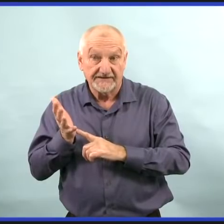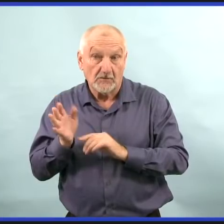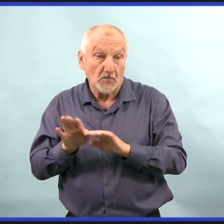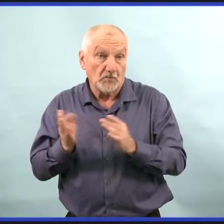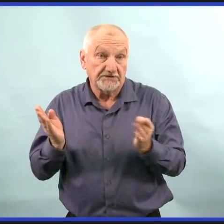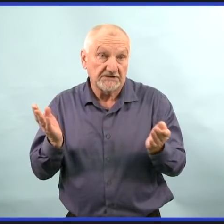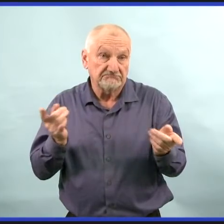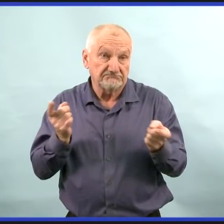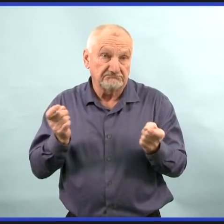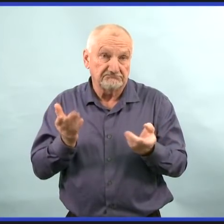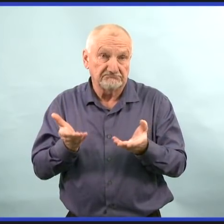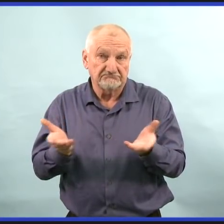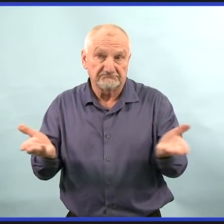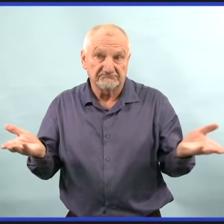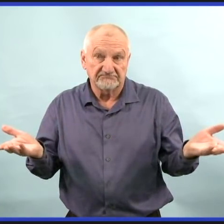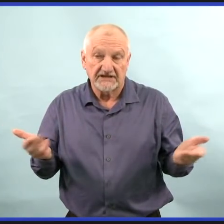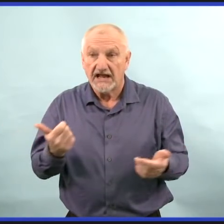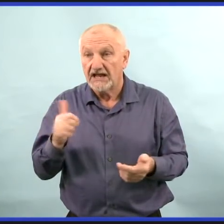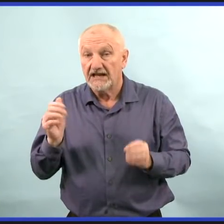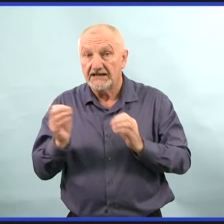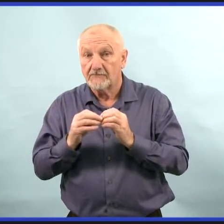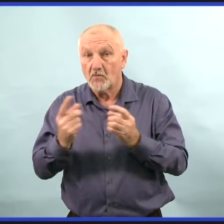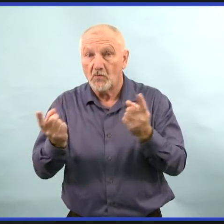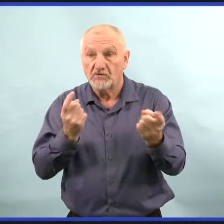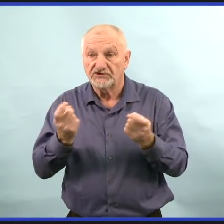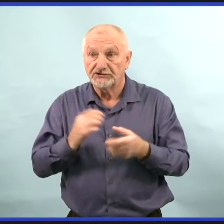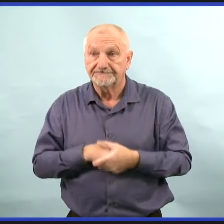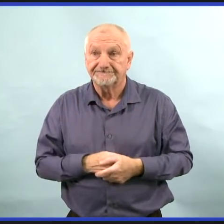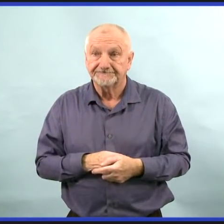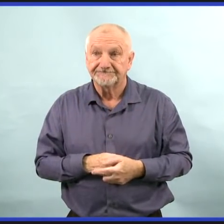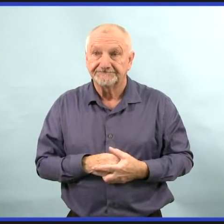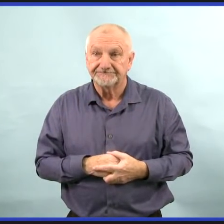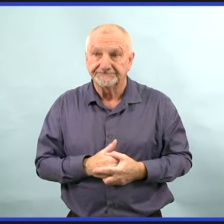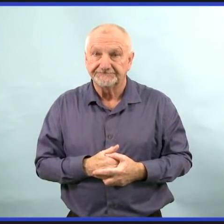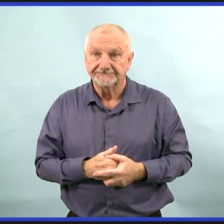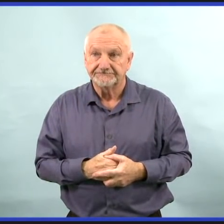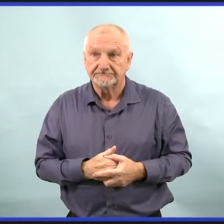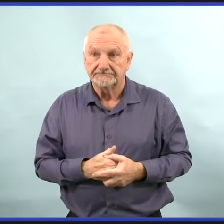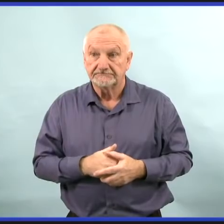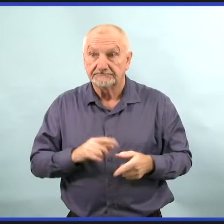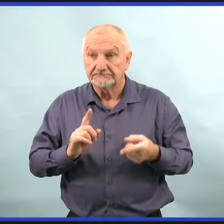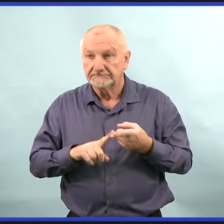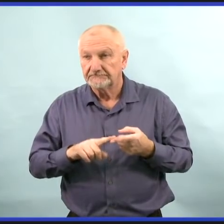on unasked or uh unanswered yet dr russon it's brittany from global um today's supposed to be